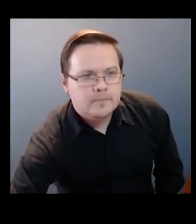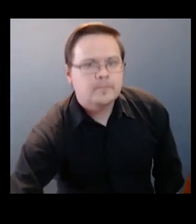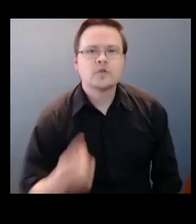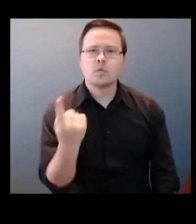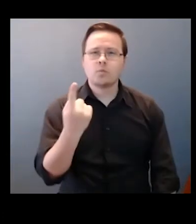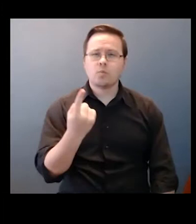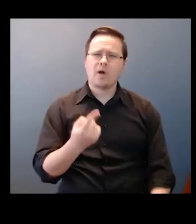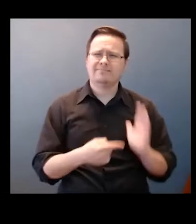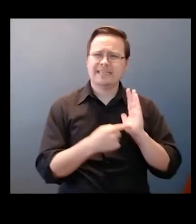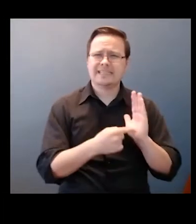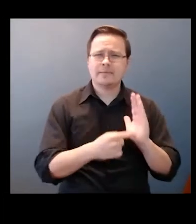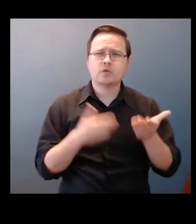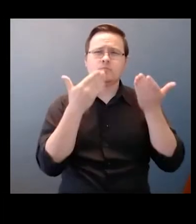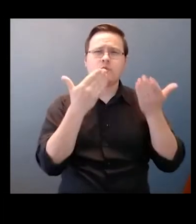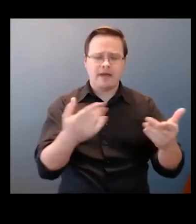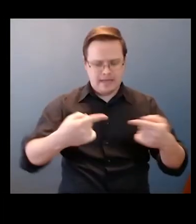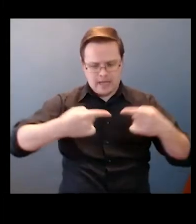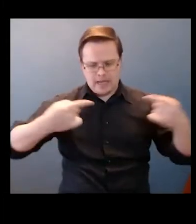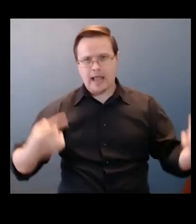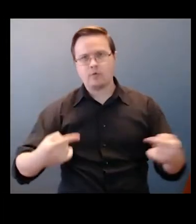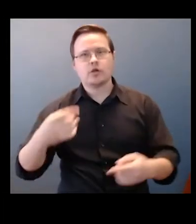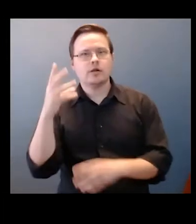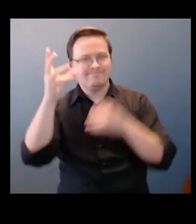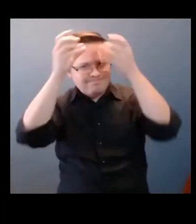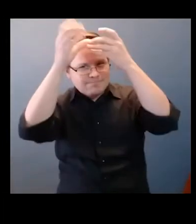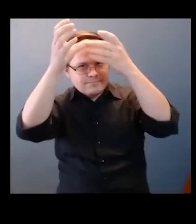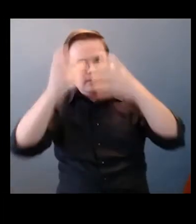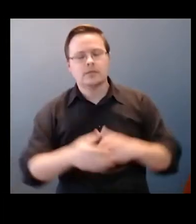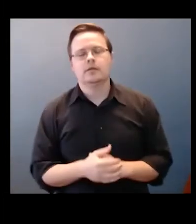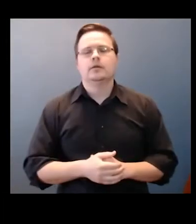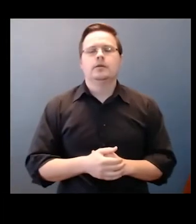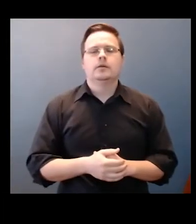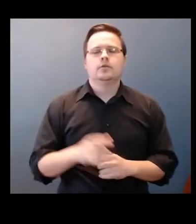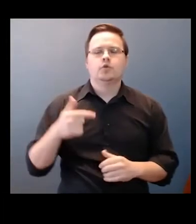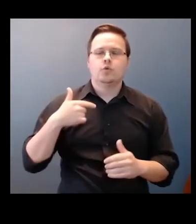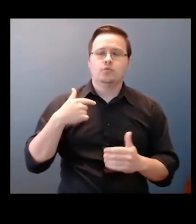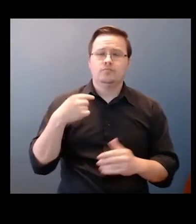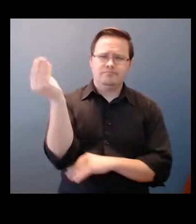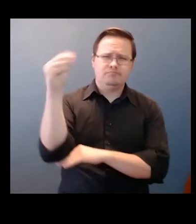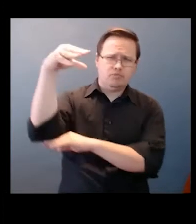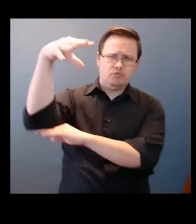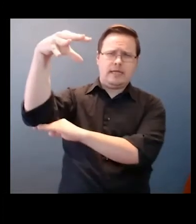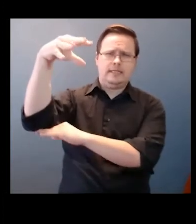So when this as this, as the streetlights kind of got into the news after these community